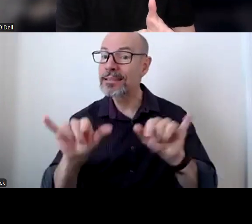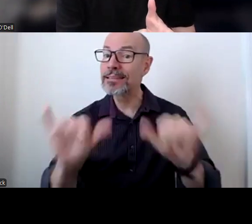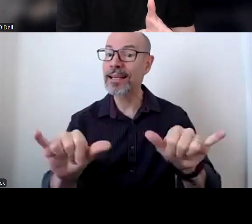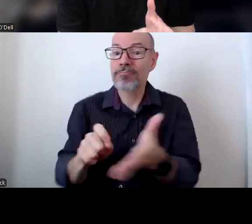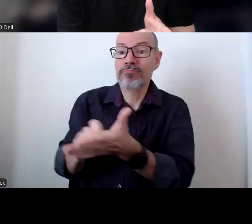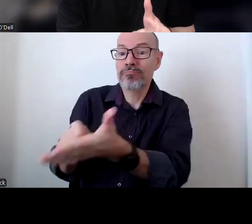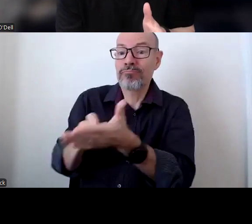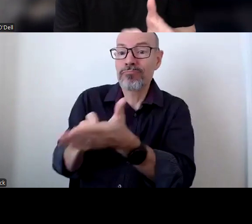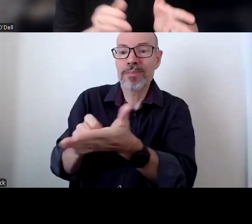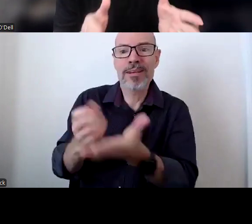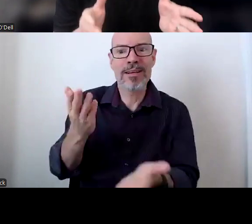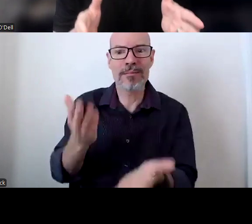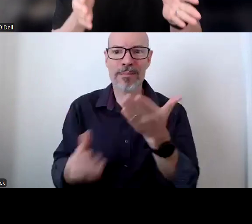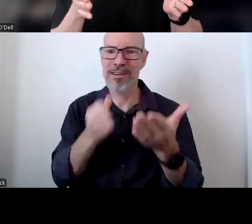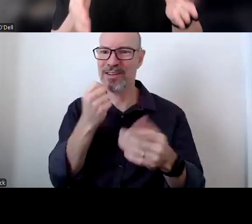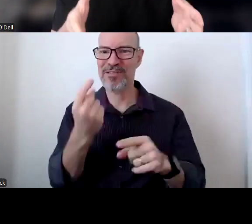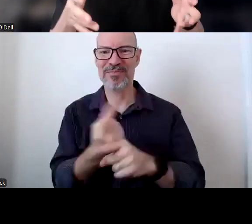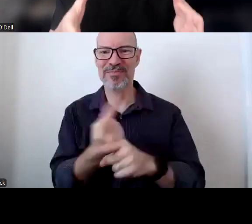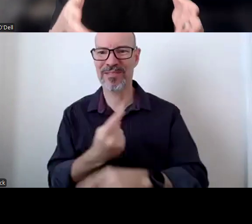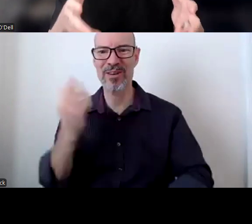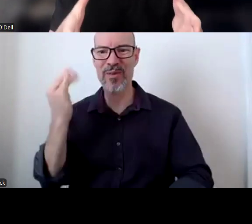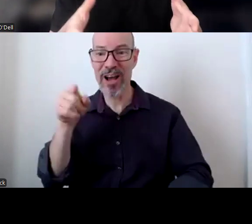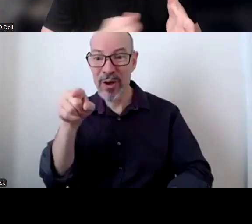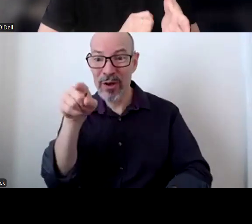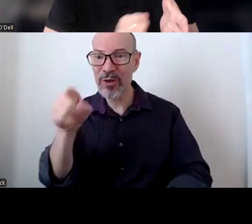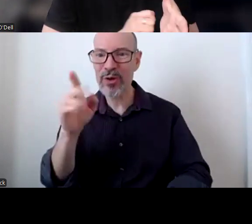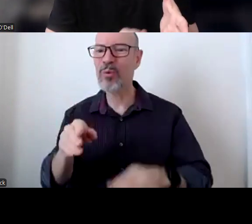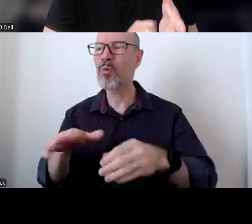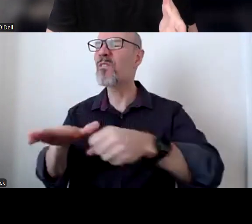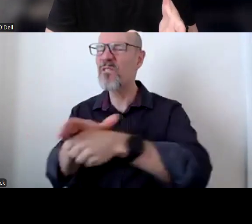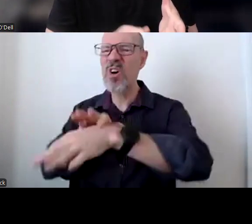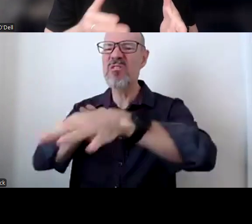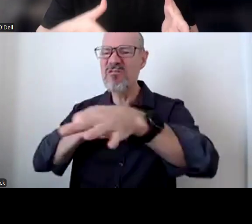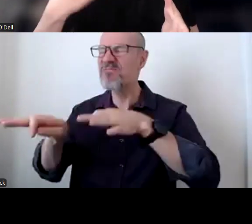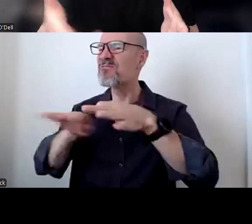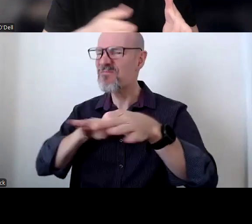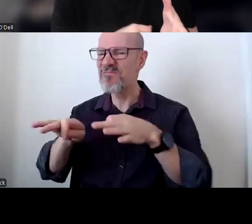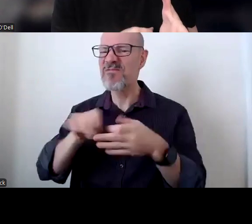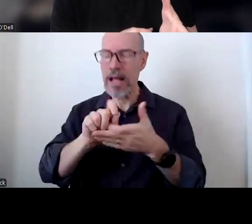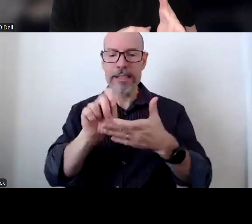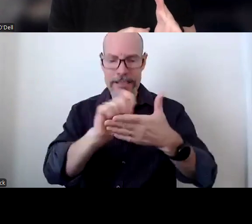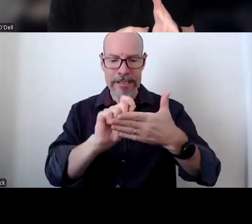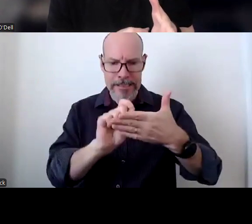necessarily the appropriate way Because there's no way that you're going to cover the same breadth of material in a written